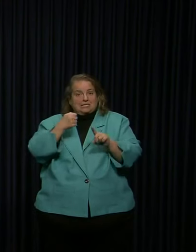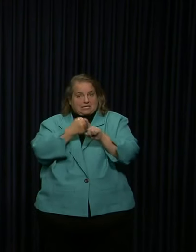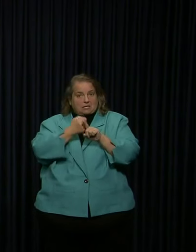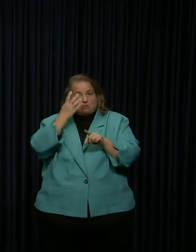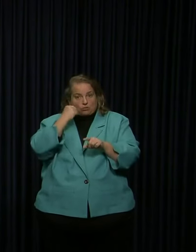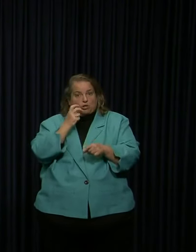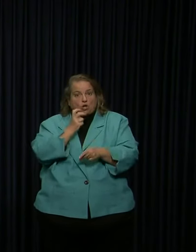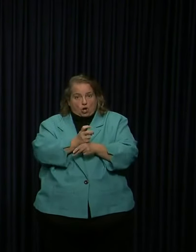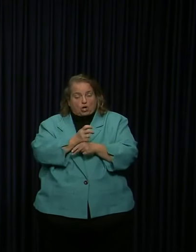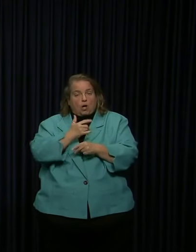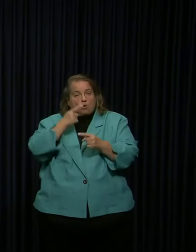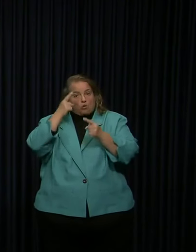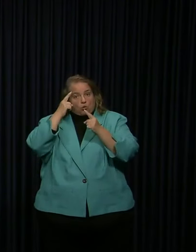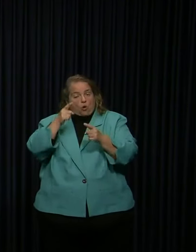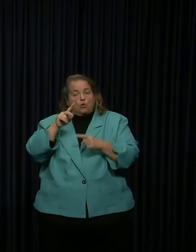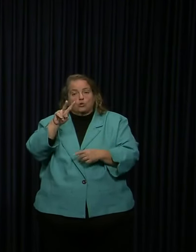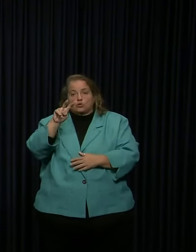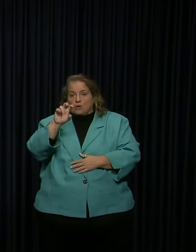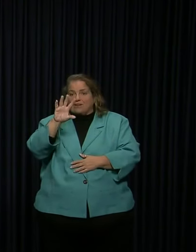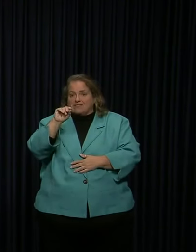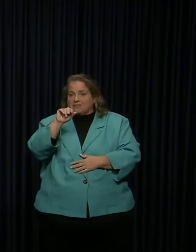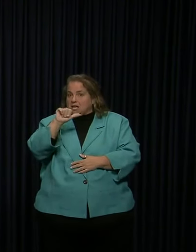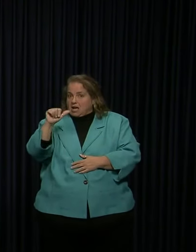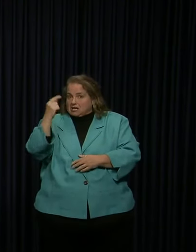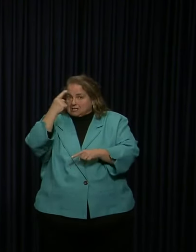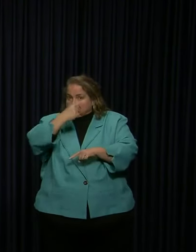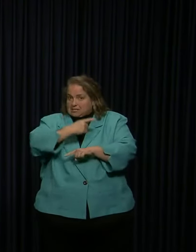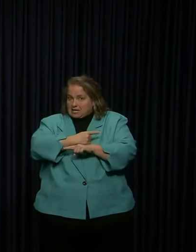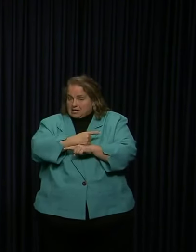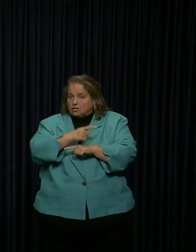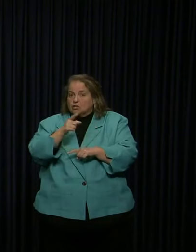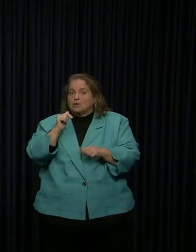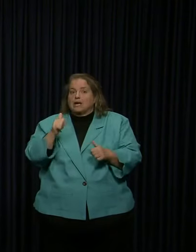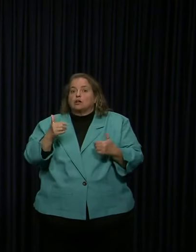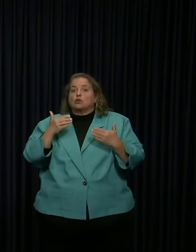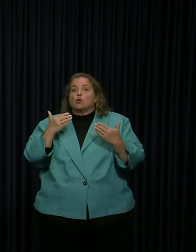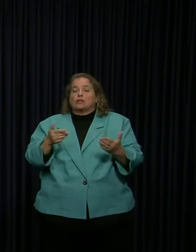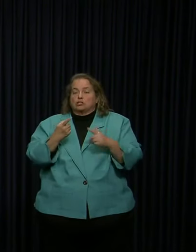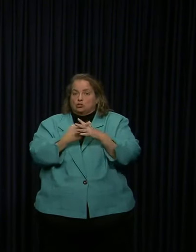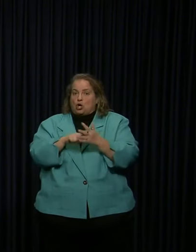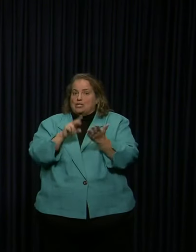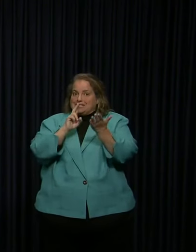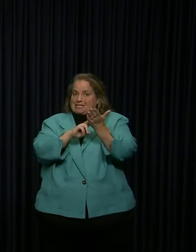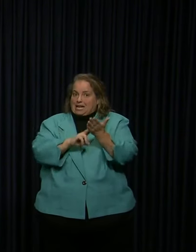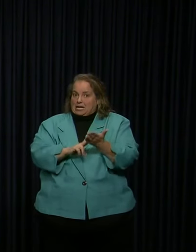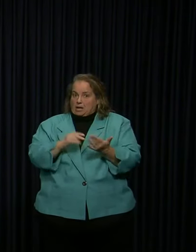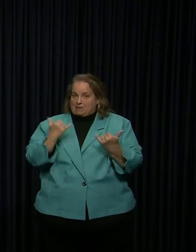WHAT DO YOU WANT THE GENERAL ASSEMBLY TO DO IN THE NEXT FEW DAYS?